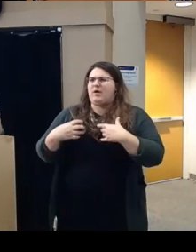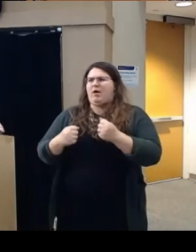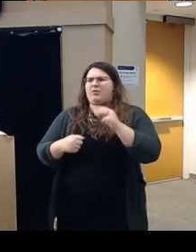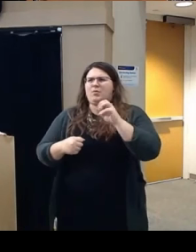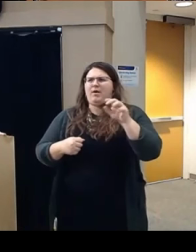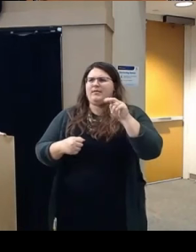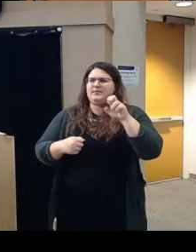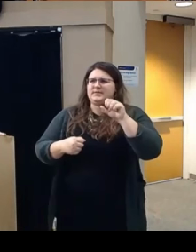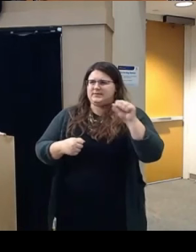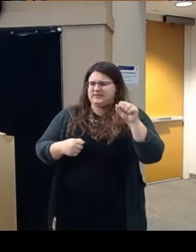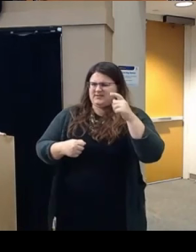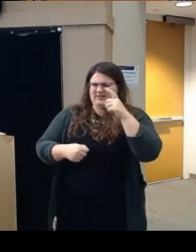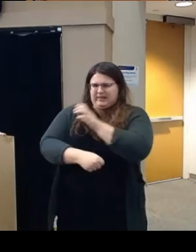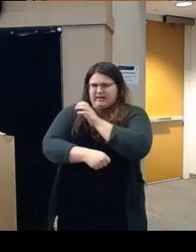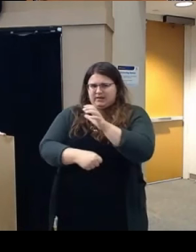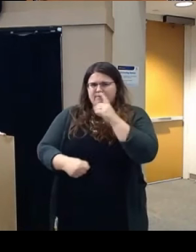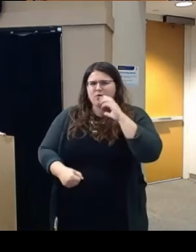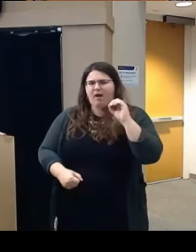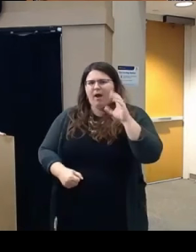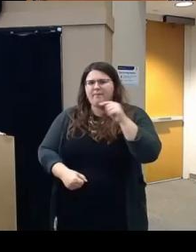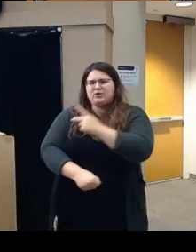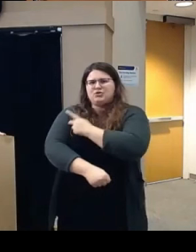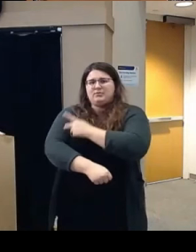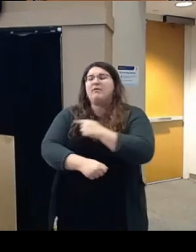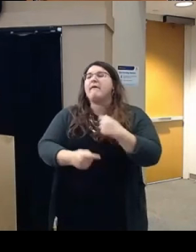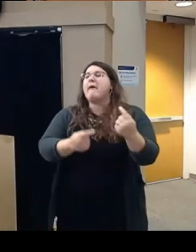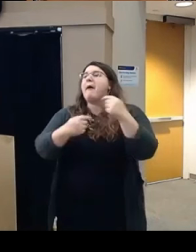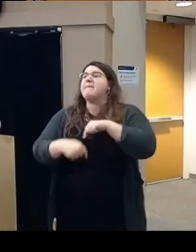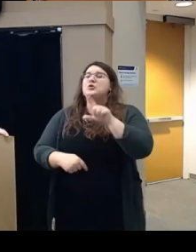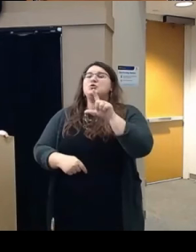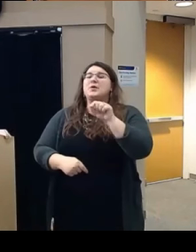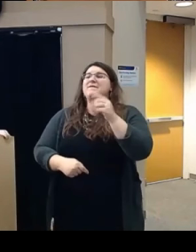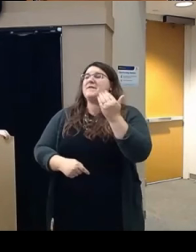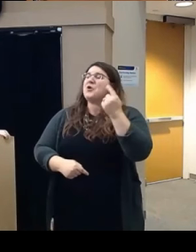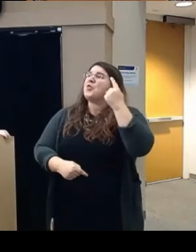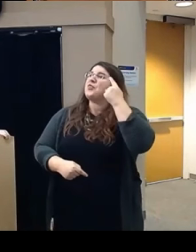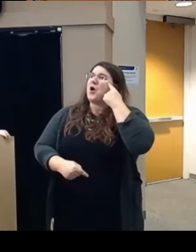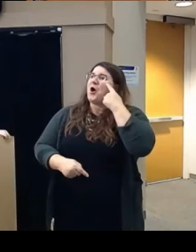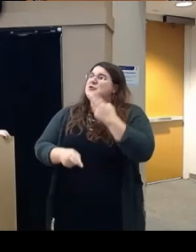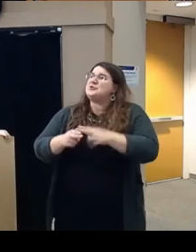here in 2015 um didn't think I would be here long but alas uh here I am still eight years